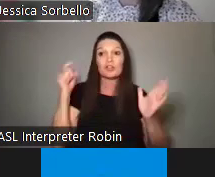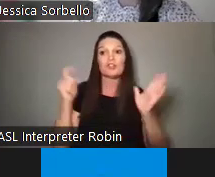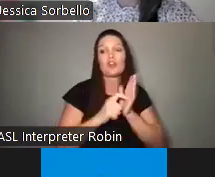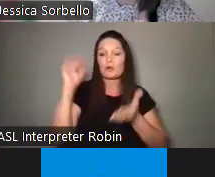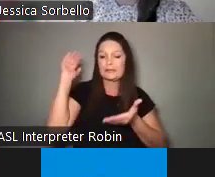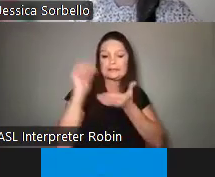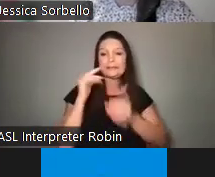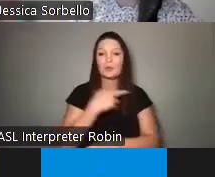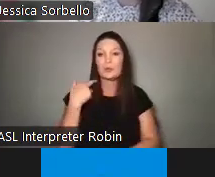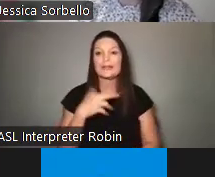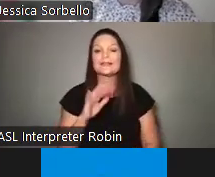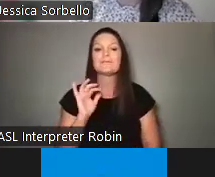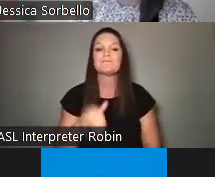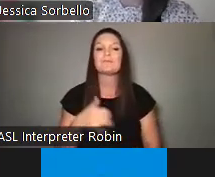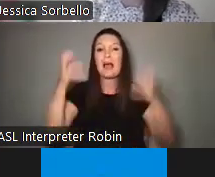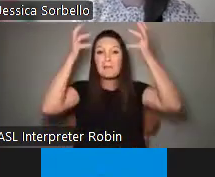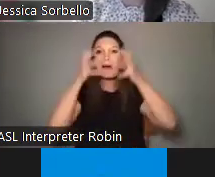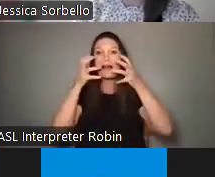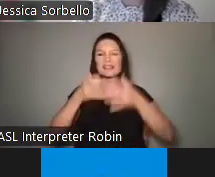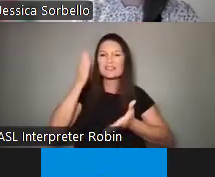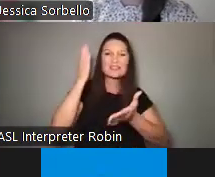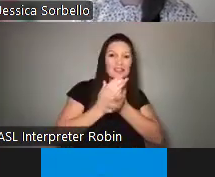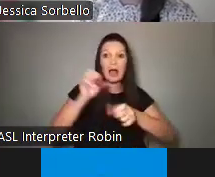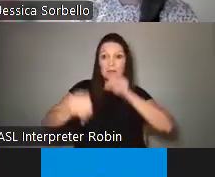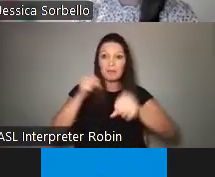stop bike accidents. Seat belts don't stop car crashes